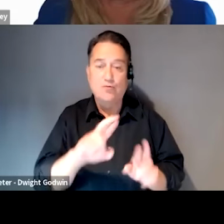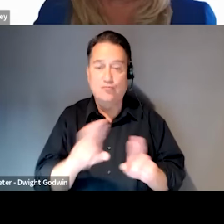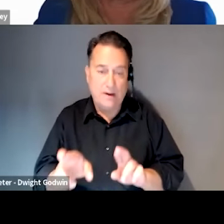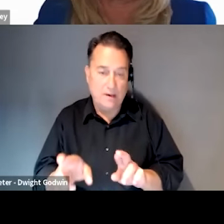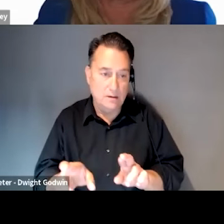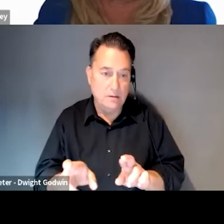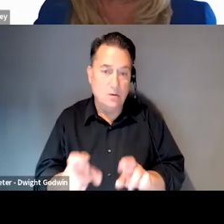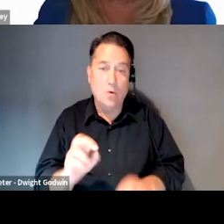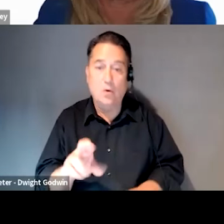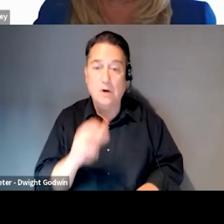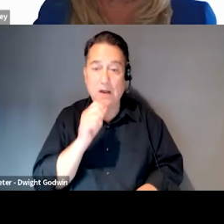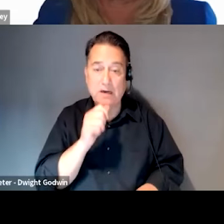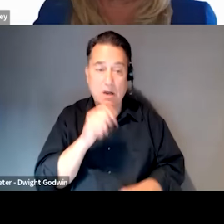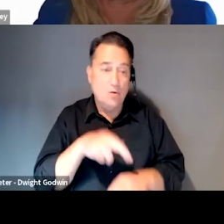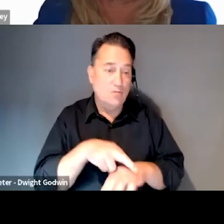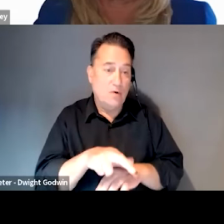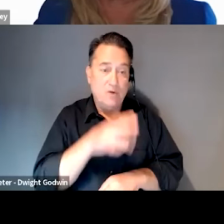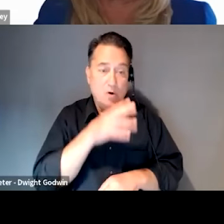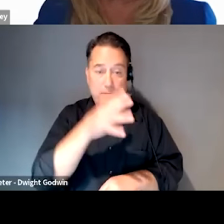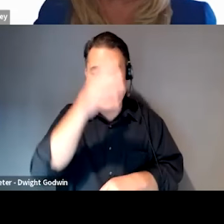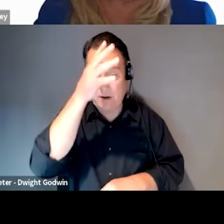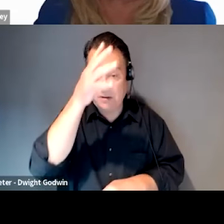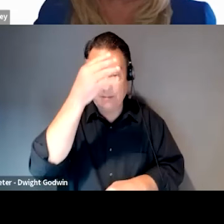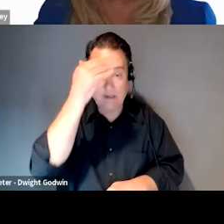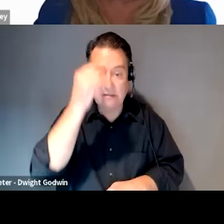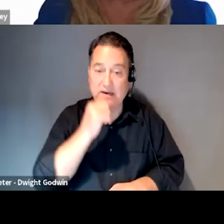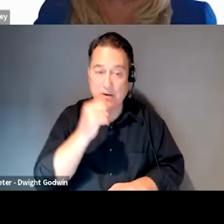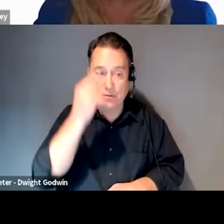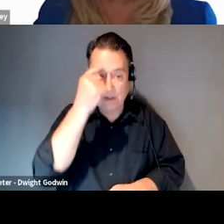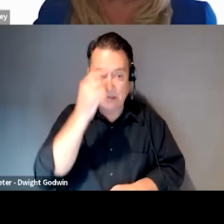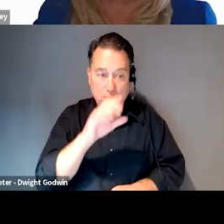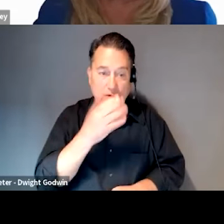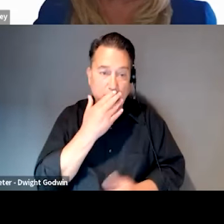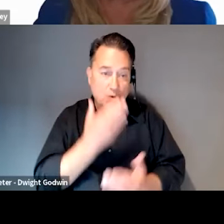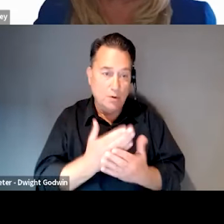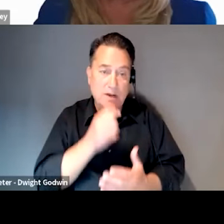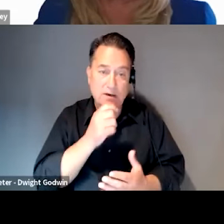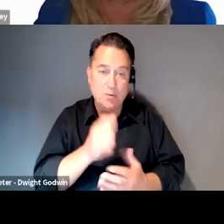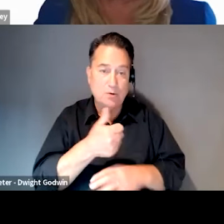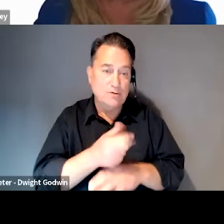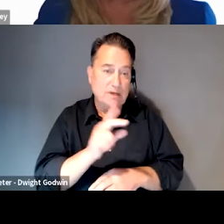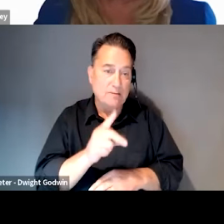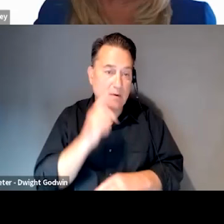Or "I don't refer parents because I just don't think they'll do good, I don't wanna set them up for failure." If you're hearing these,